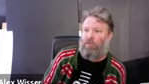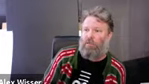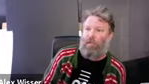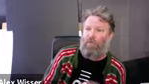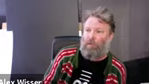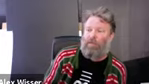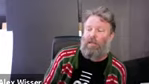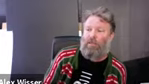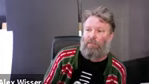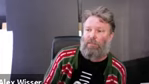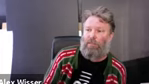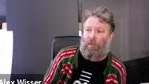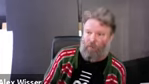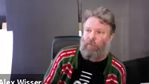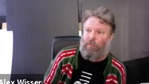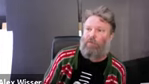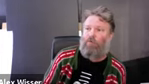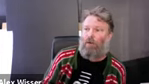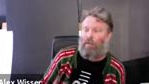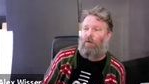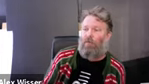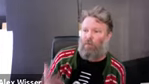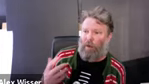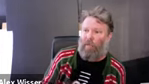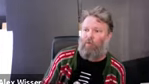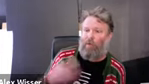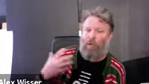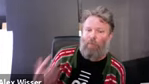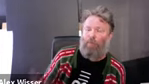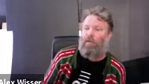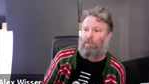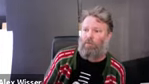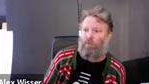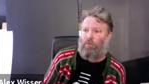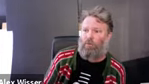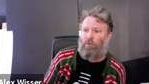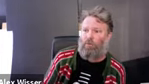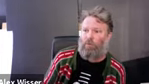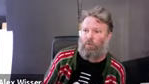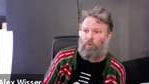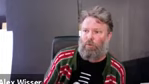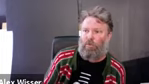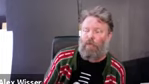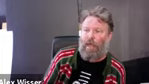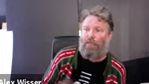this only in galleries? Why can't we apply these tools to the world? To